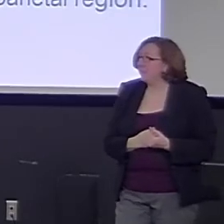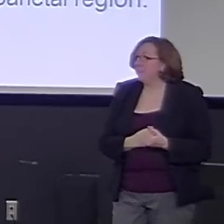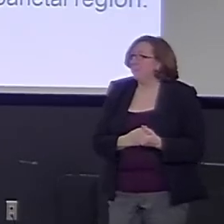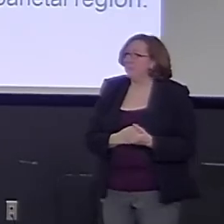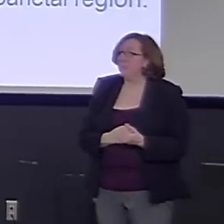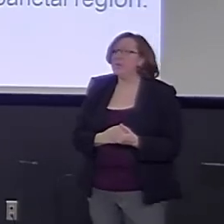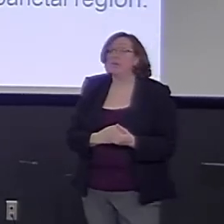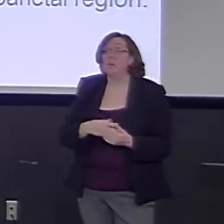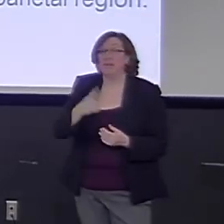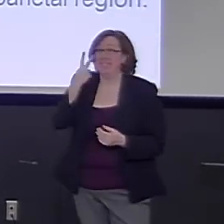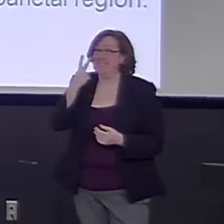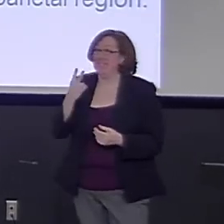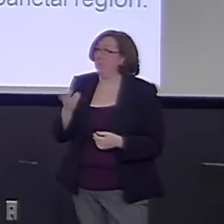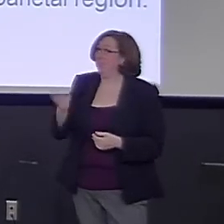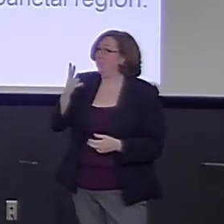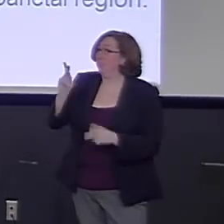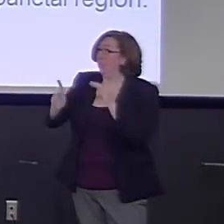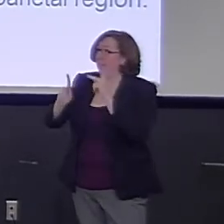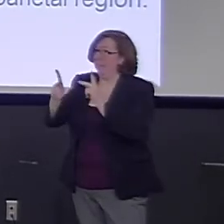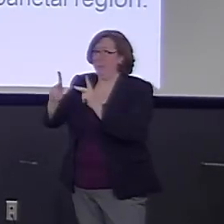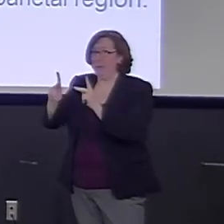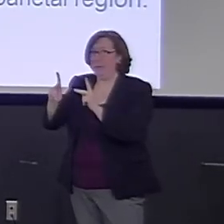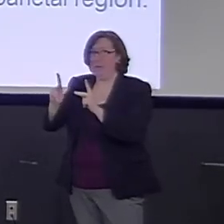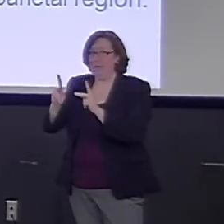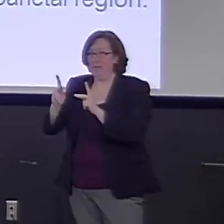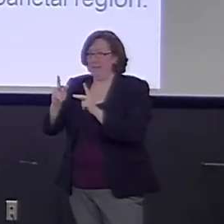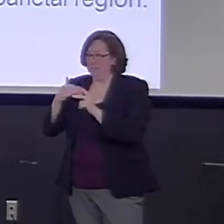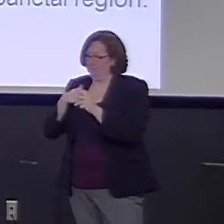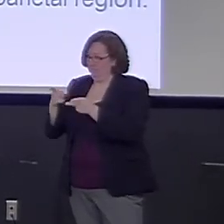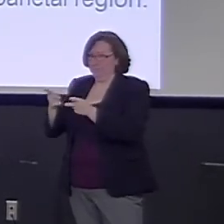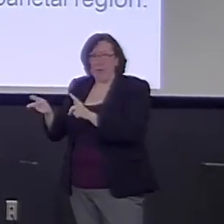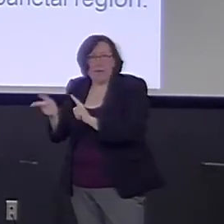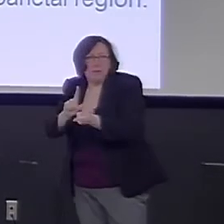engage specialized and interacting neural processes,